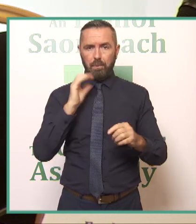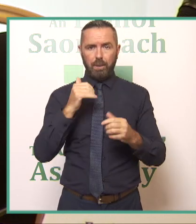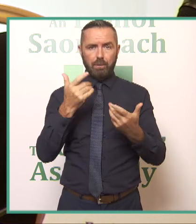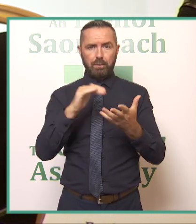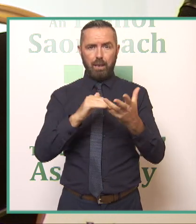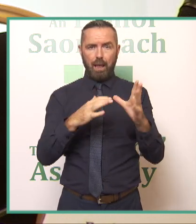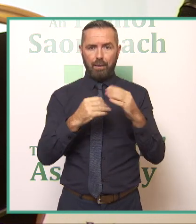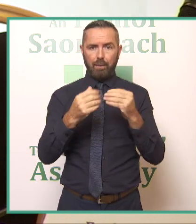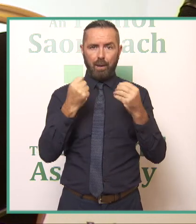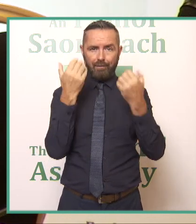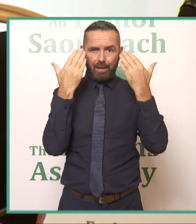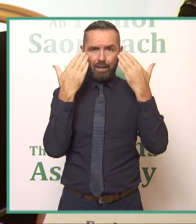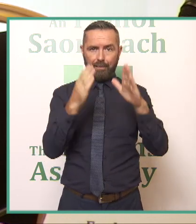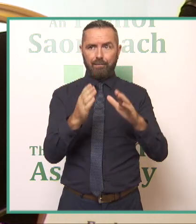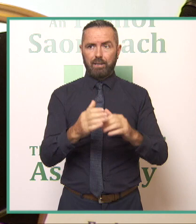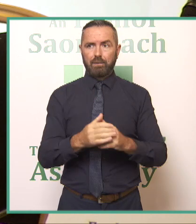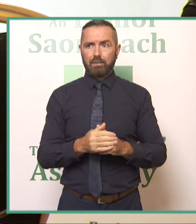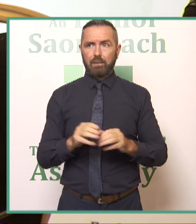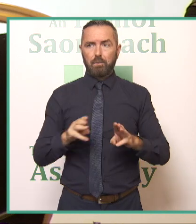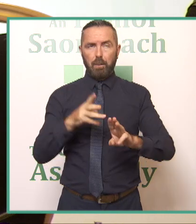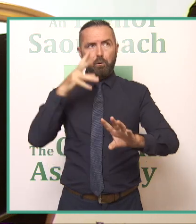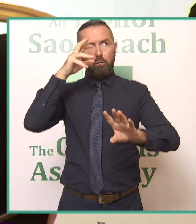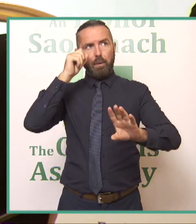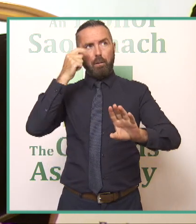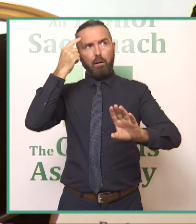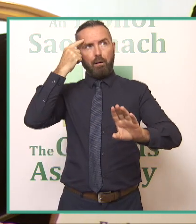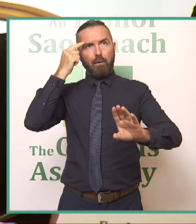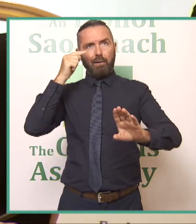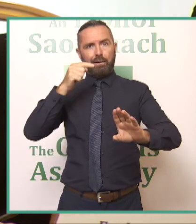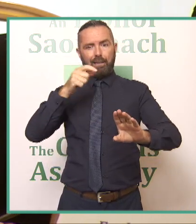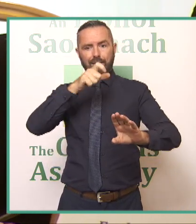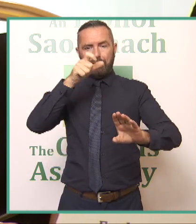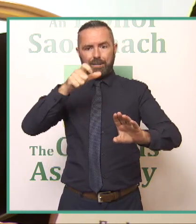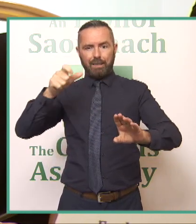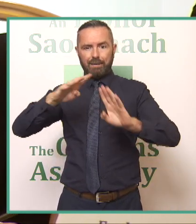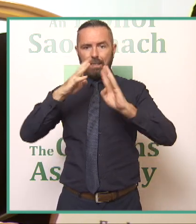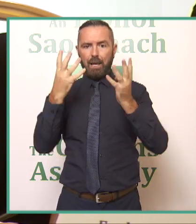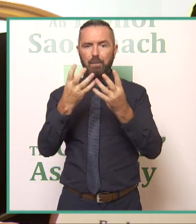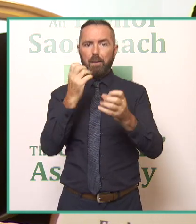thing we'd lived so people remembered that this citizens assembly is actually about biodiversity